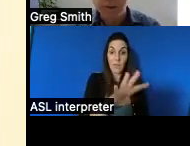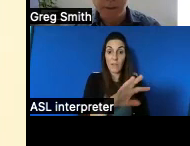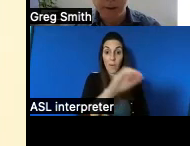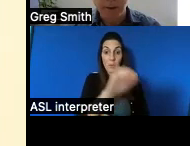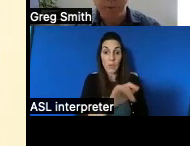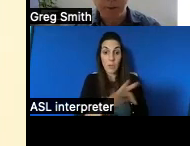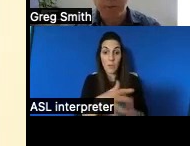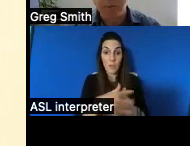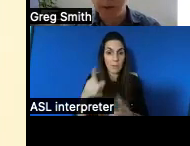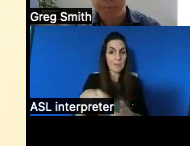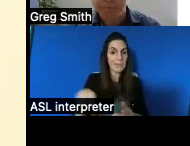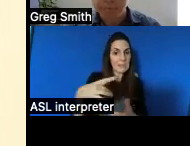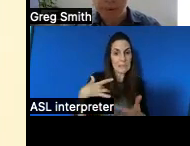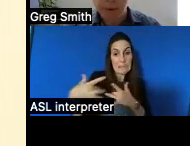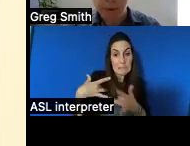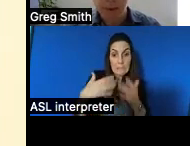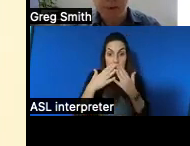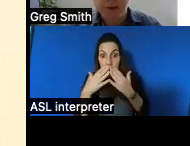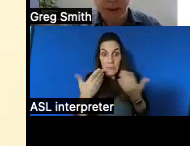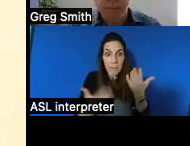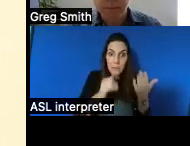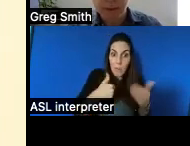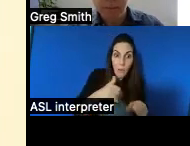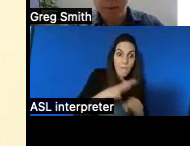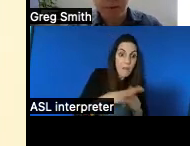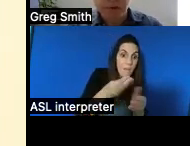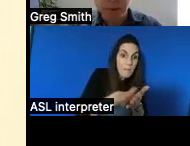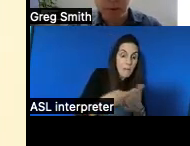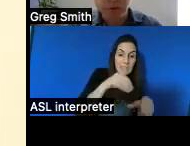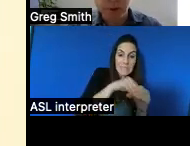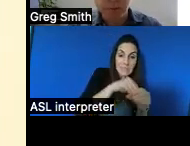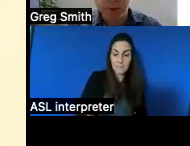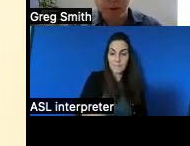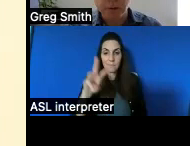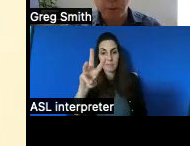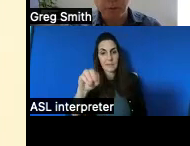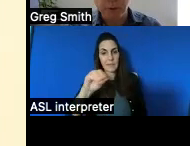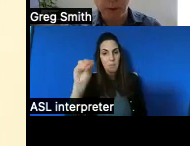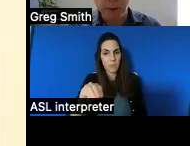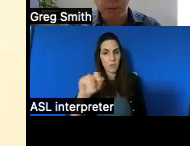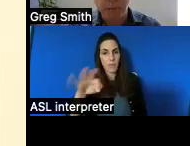that they don't have enough money uh saved about 60% of Americans report they don't have enough